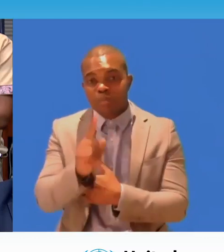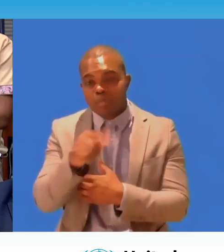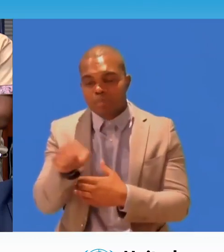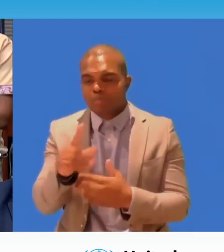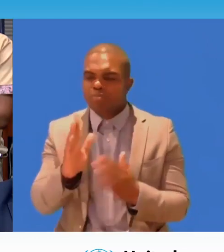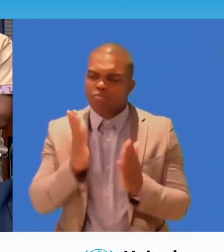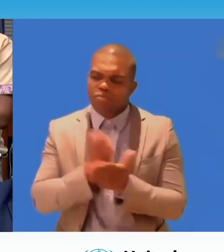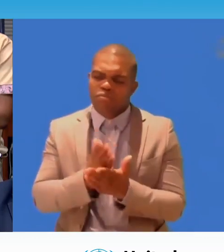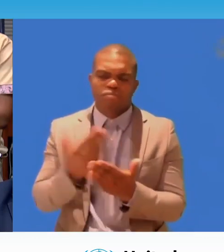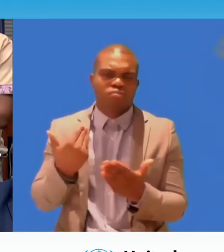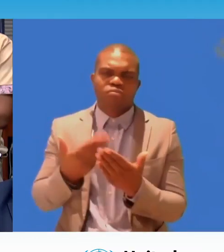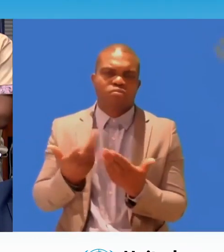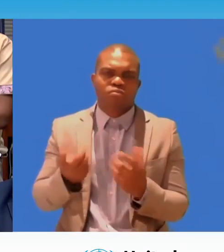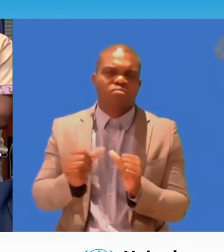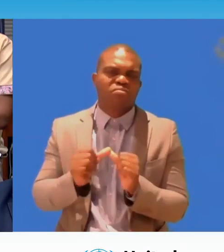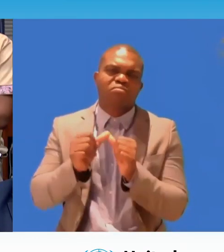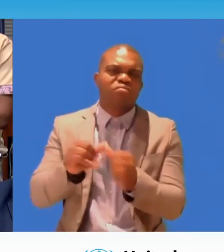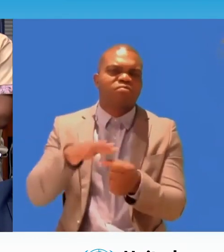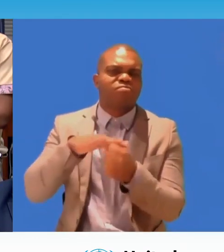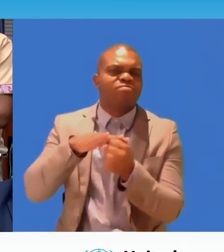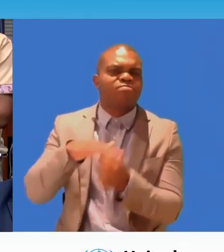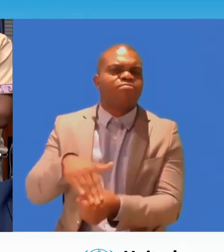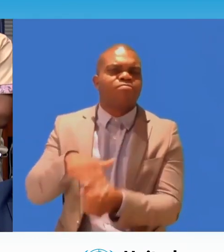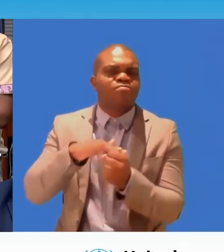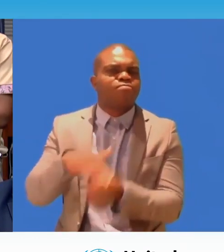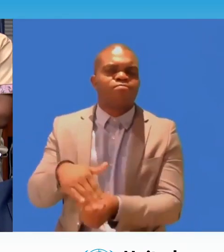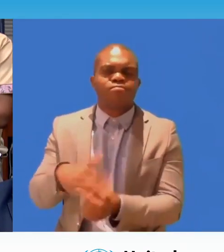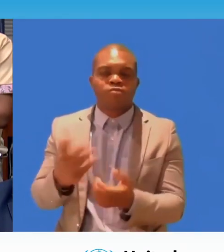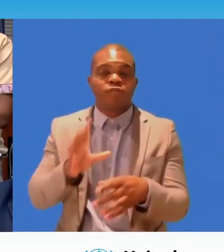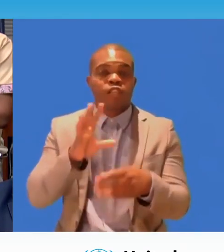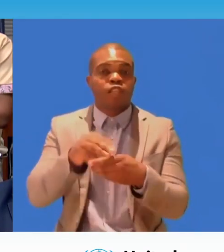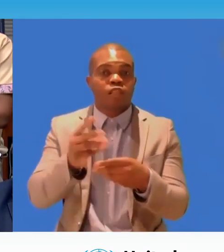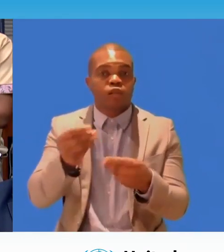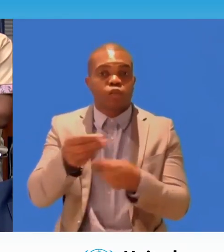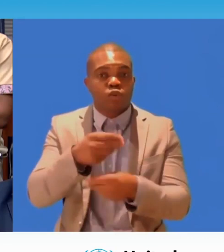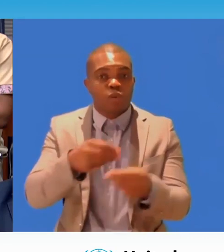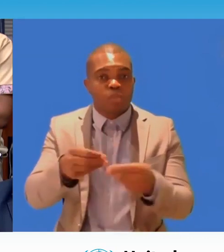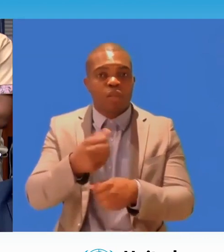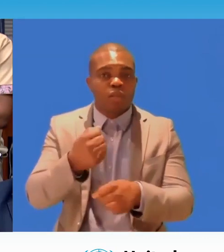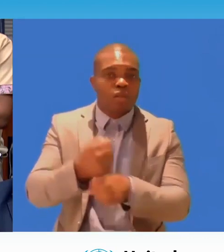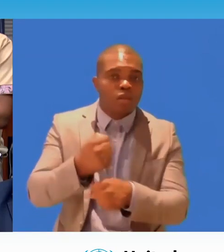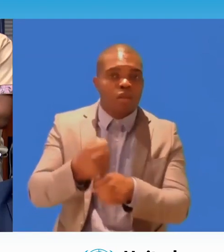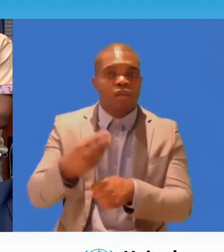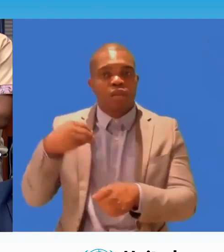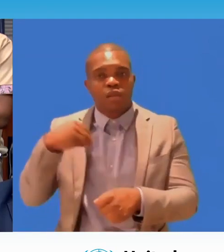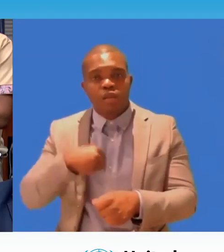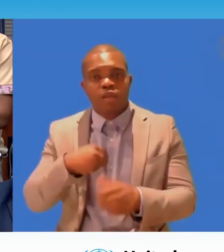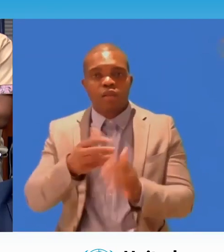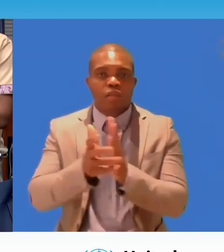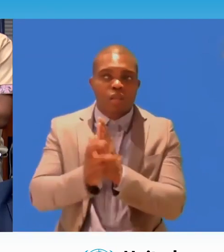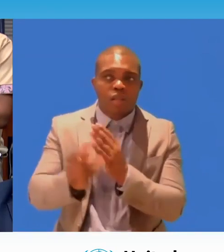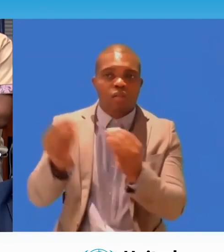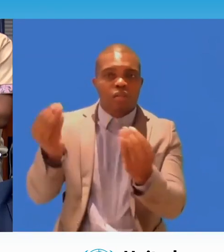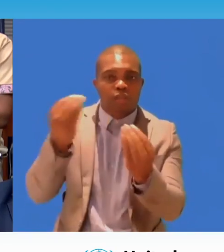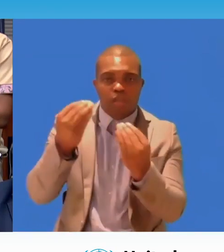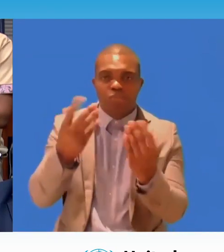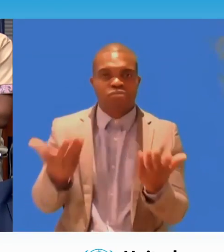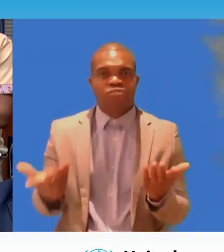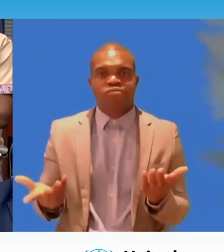skills training and uh education and as well as other critical areas and I I I really would just